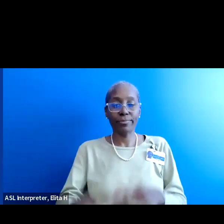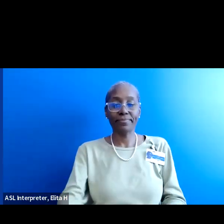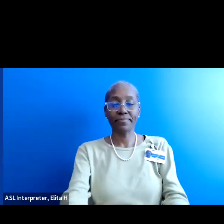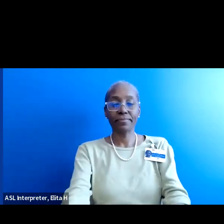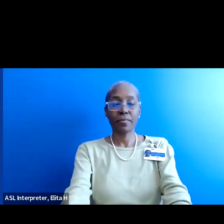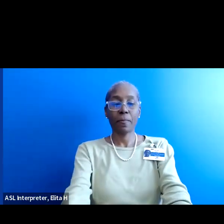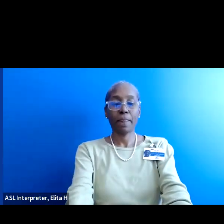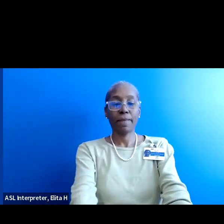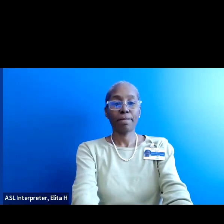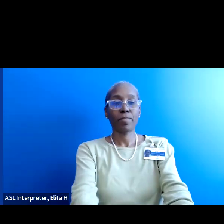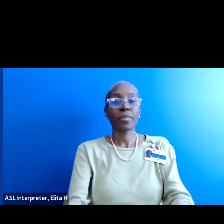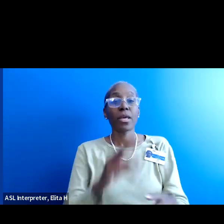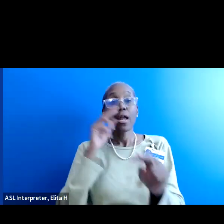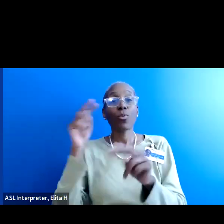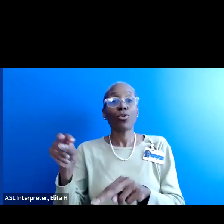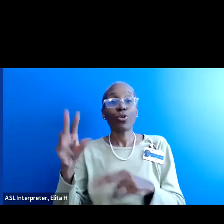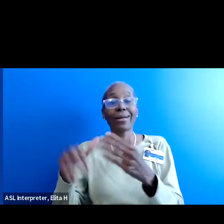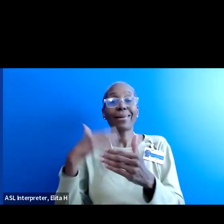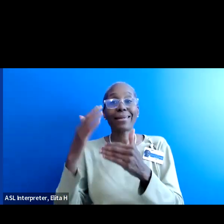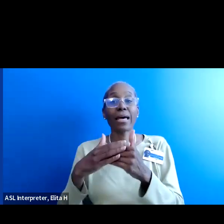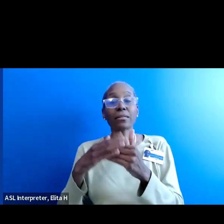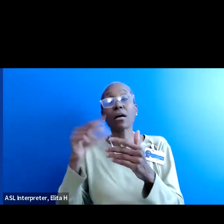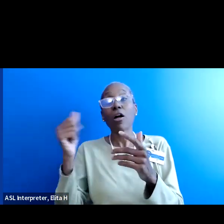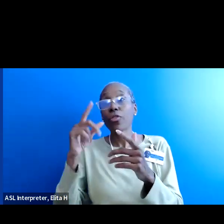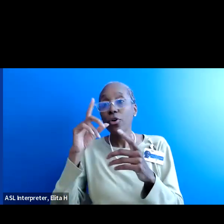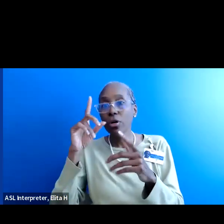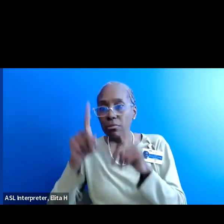And then I'm going to look at, see if there's any other questions that I missed.